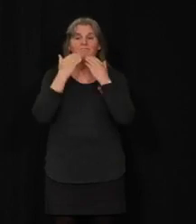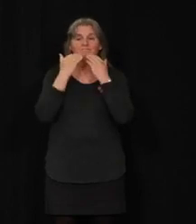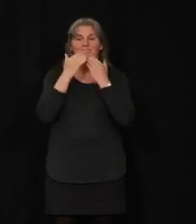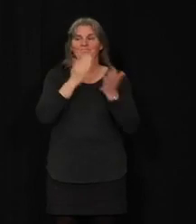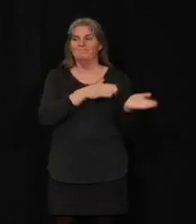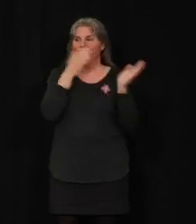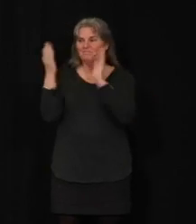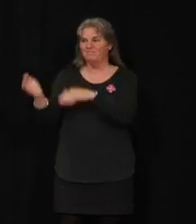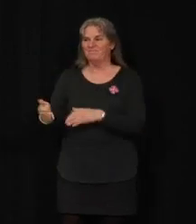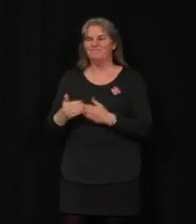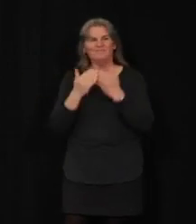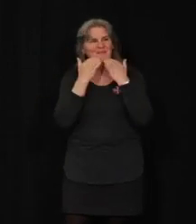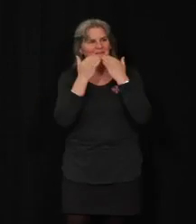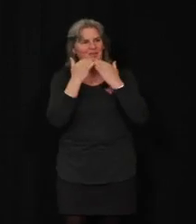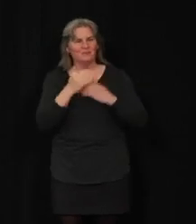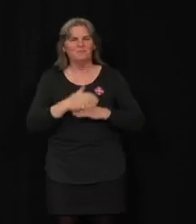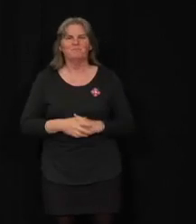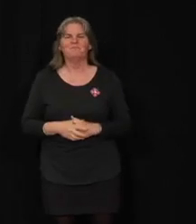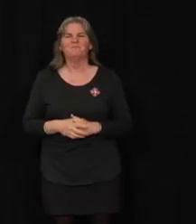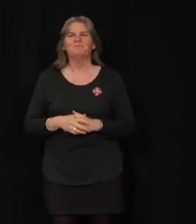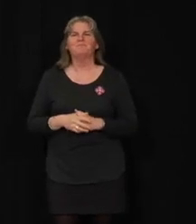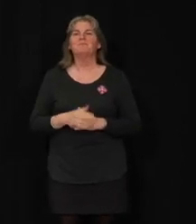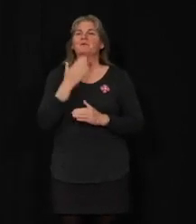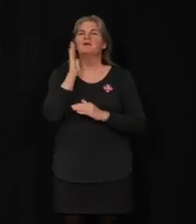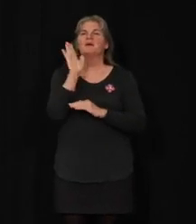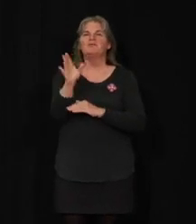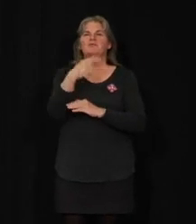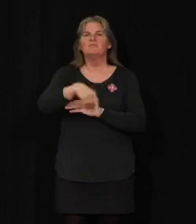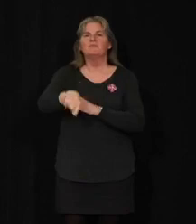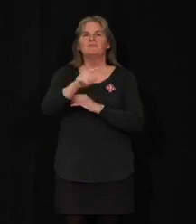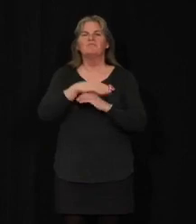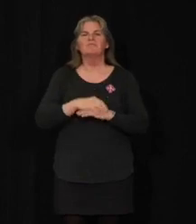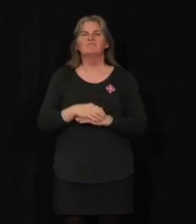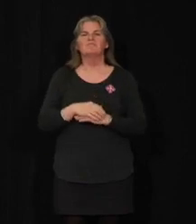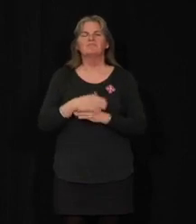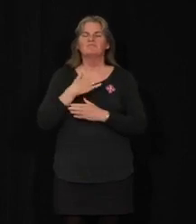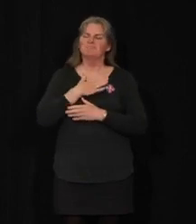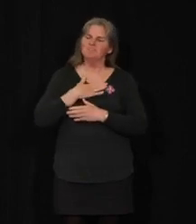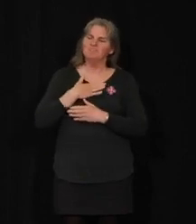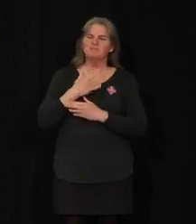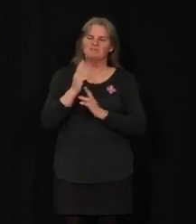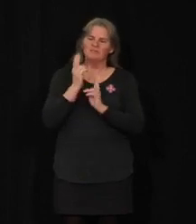Premier Silver? Thank you very much. Good afternoon everyone. It is my pleasure and honour to